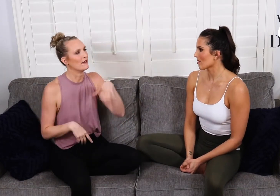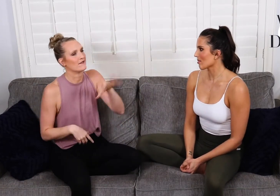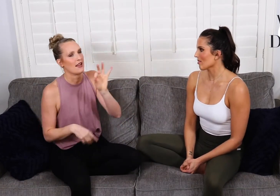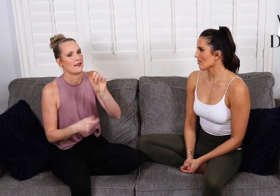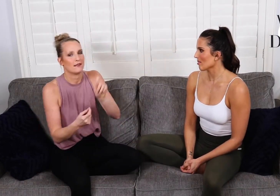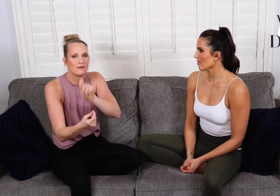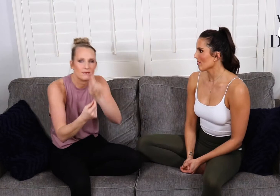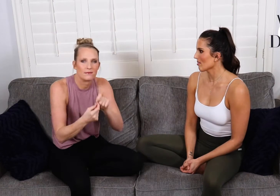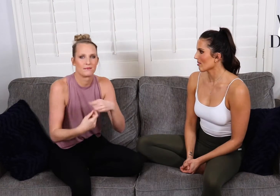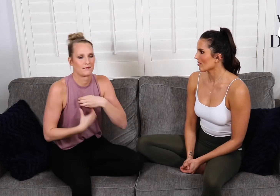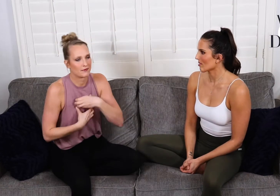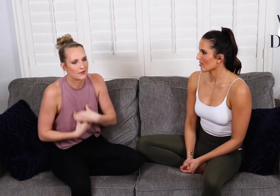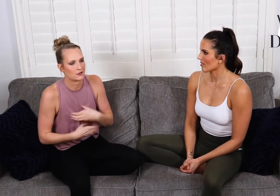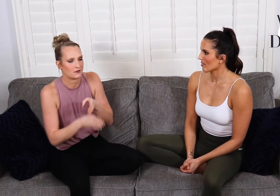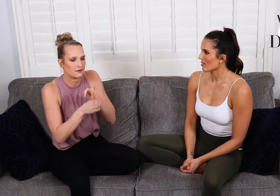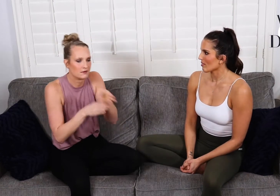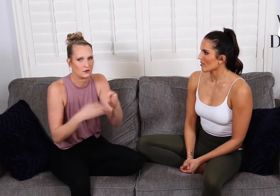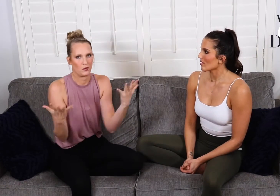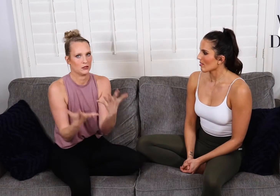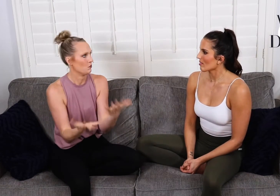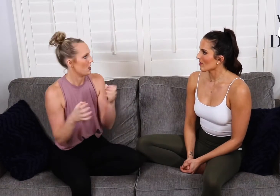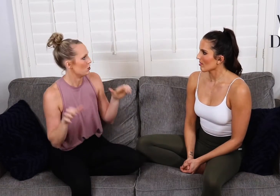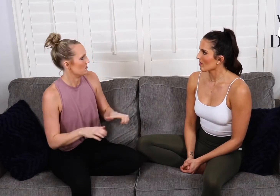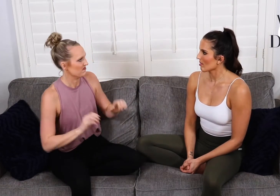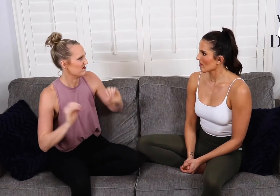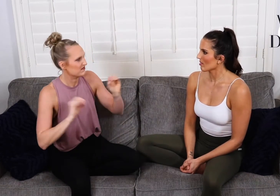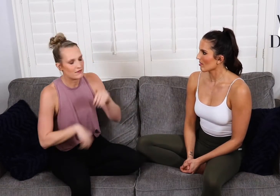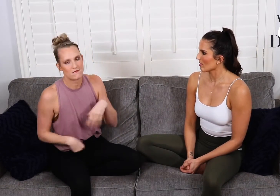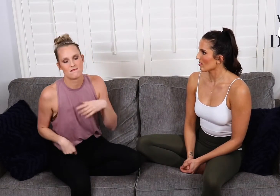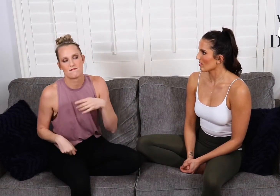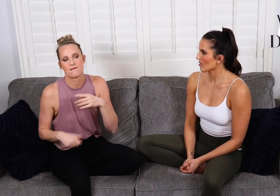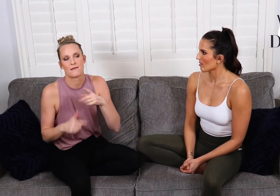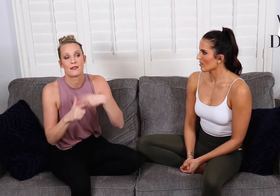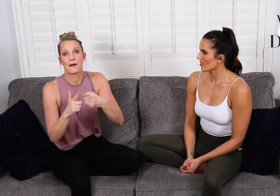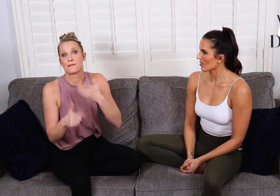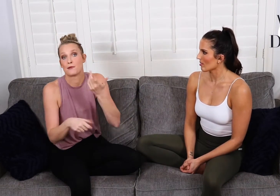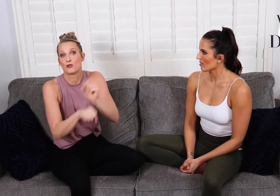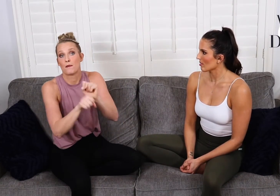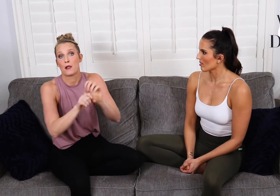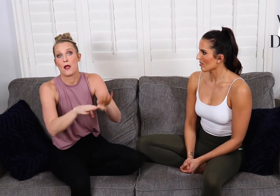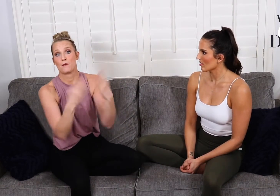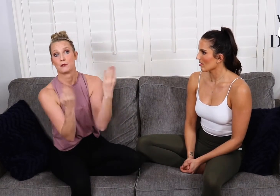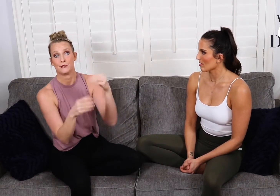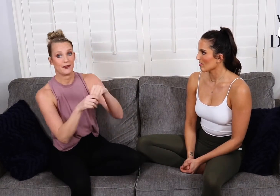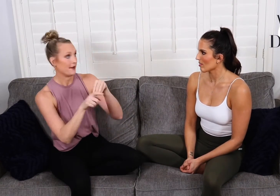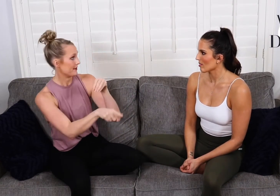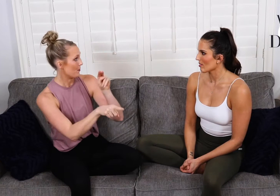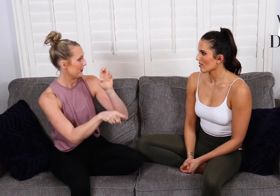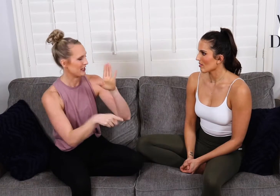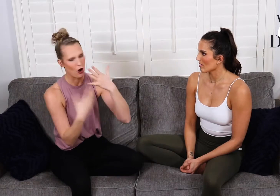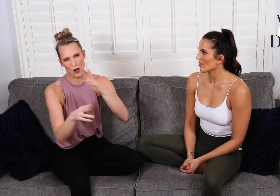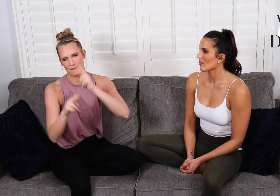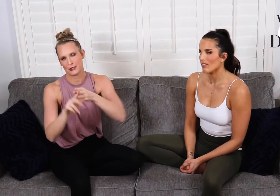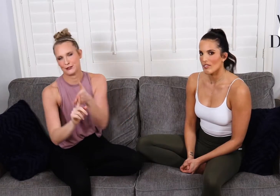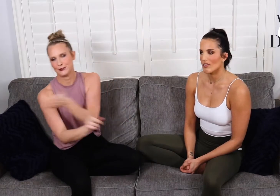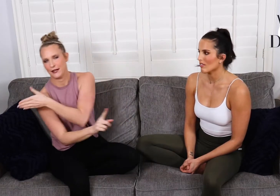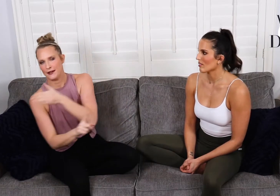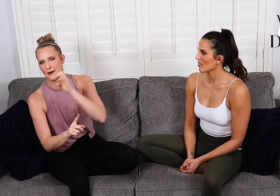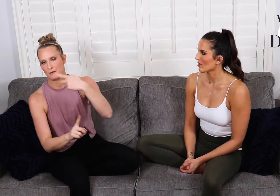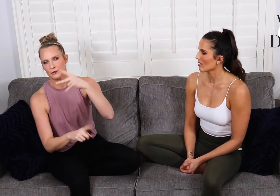I didn't really find exactly what my passion was a what I really wanted to do, and then a job opportunity opened up in Nebraska. Like I previously